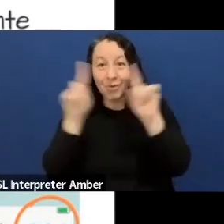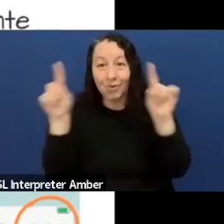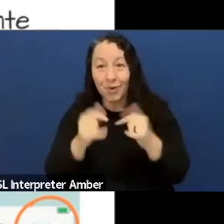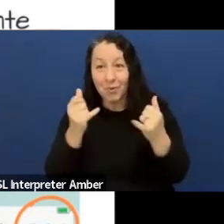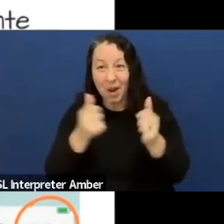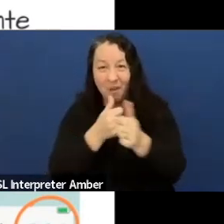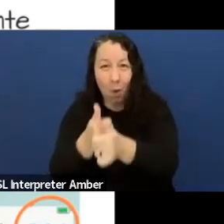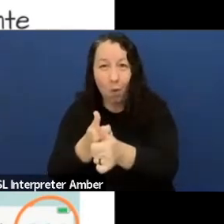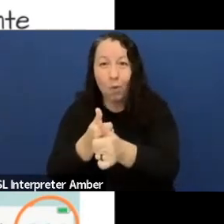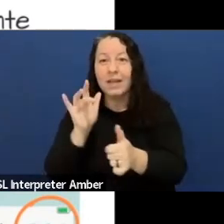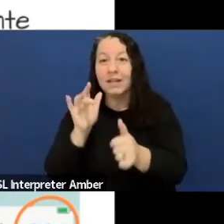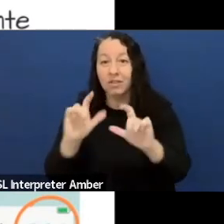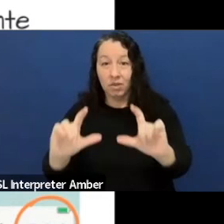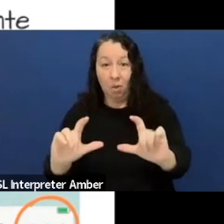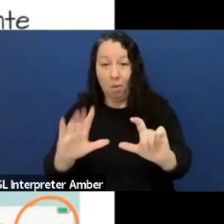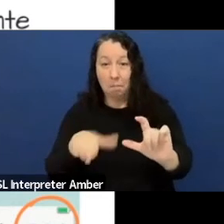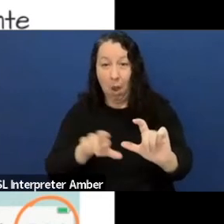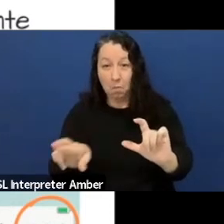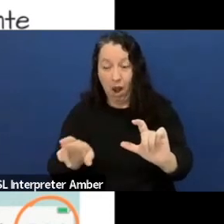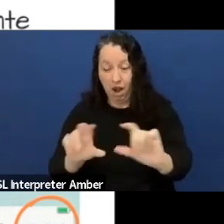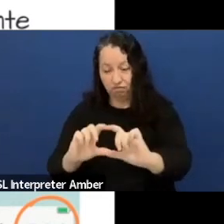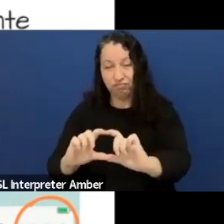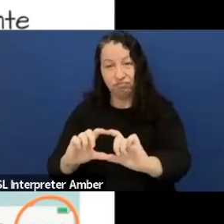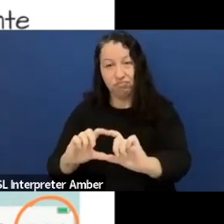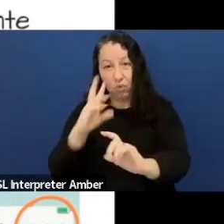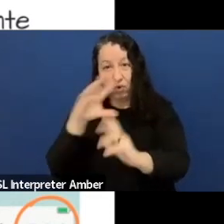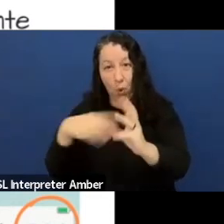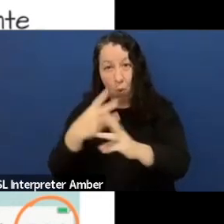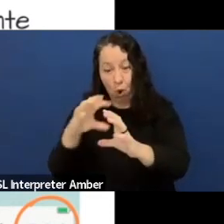image that you see on your screen right now. You can click the globe that you see in the